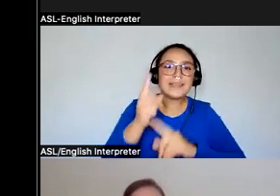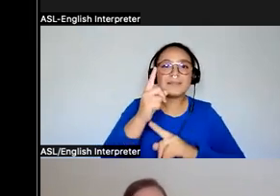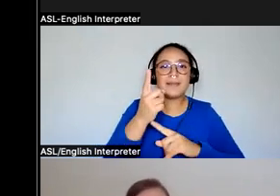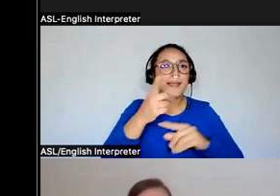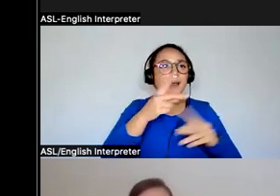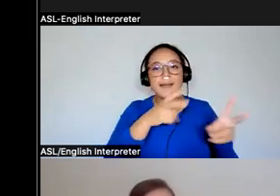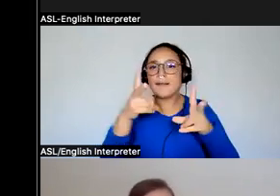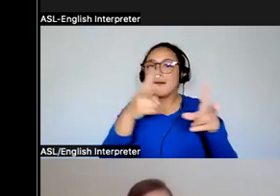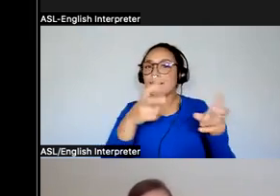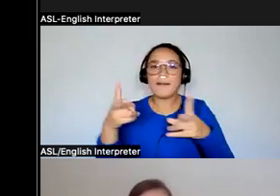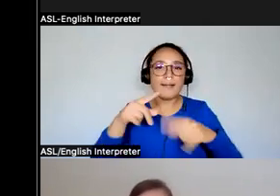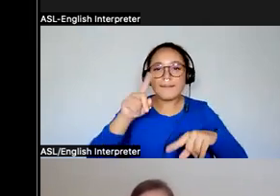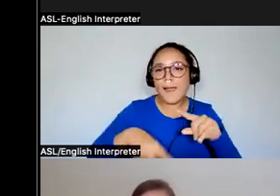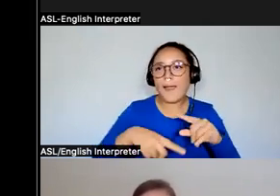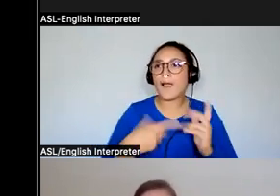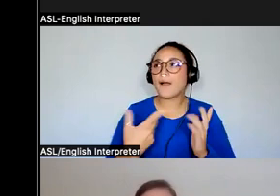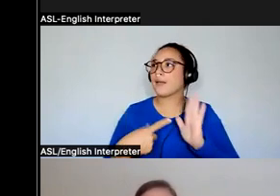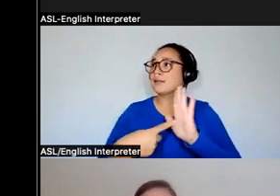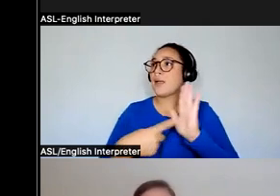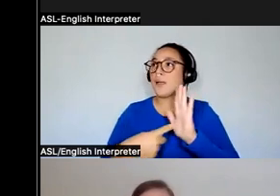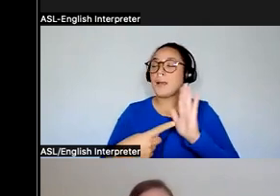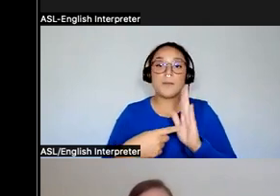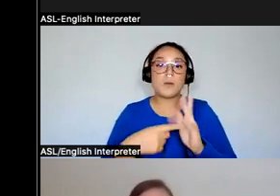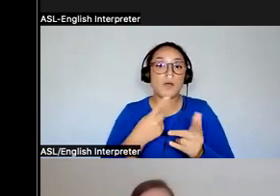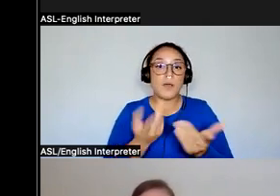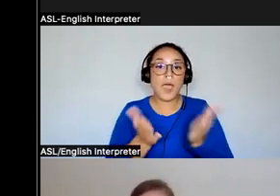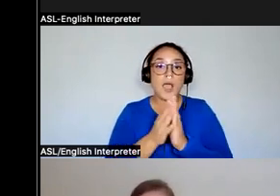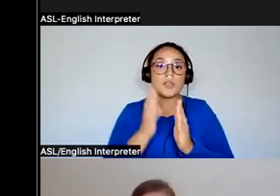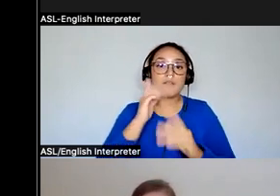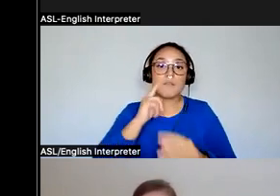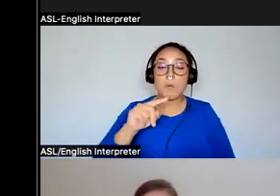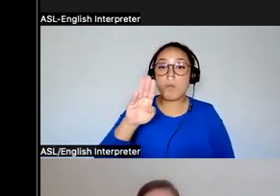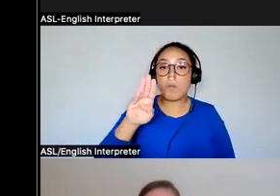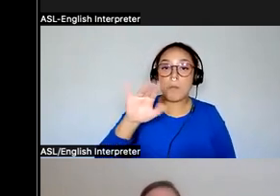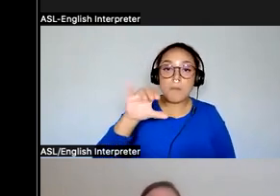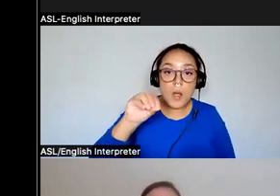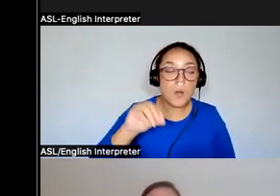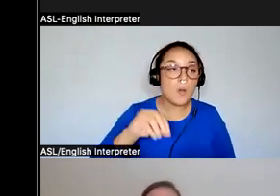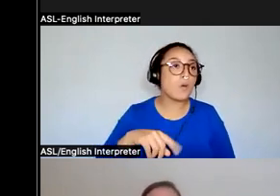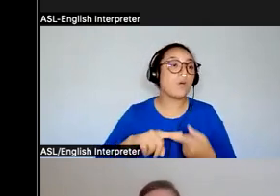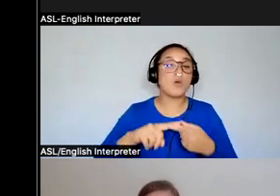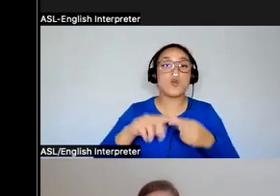you to include bios and CVs of your key collaborators.